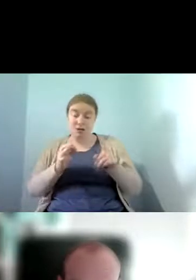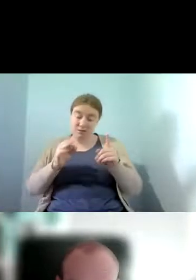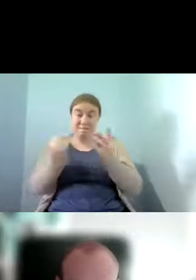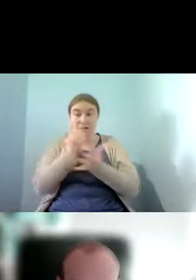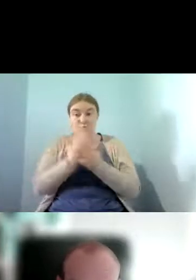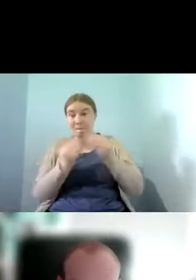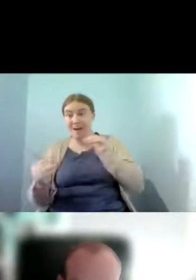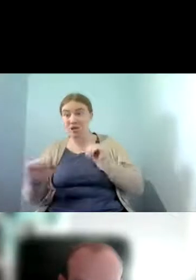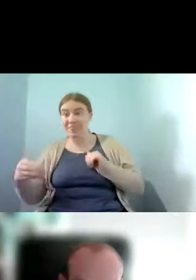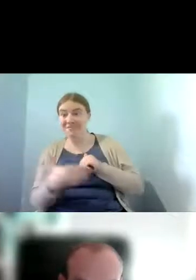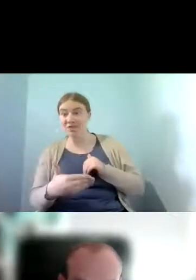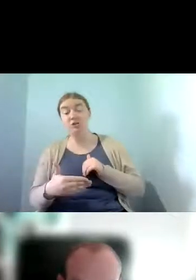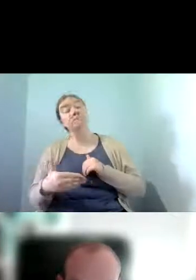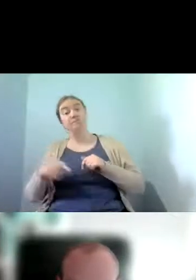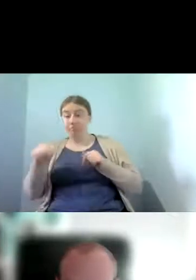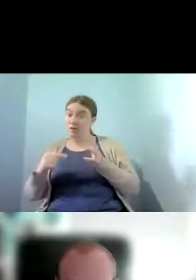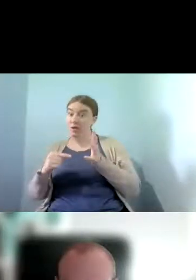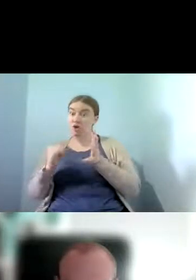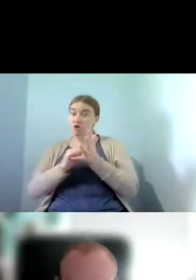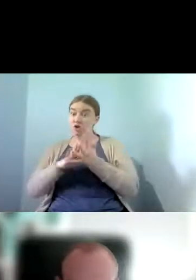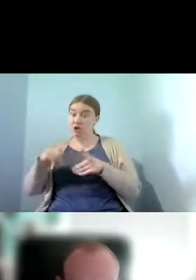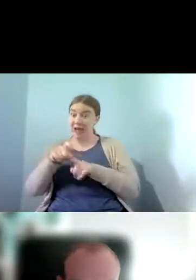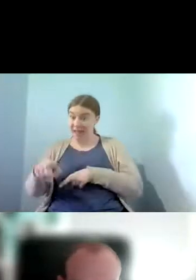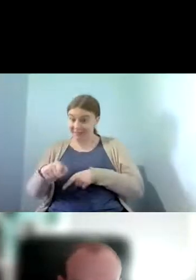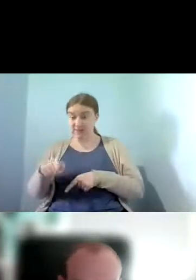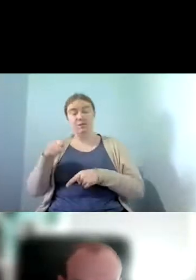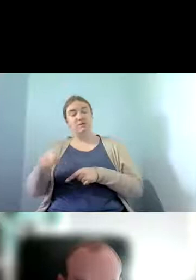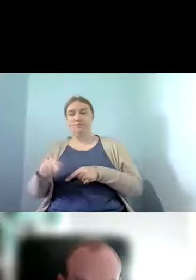the fish passes have been designed so that the maximum water speed is two and a half